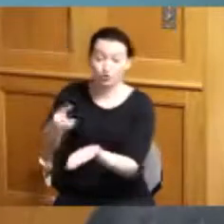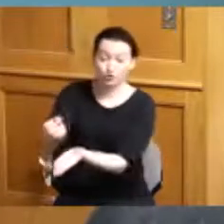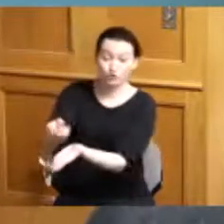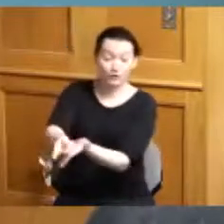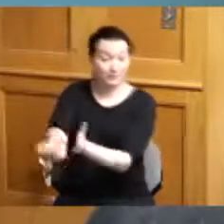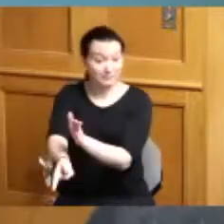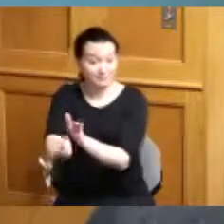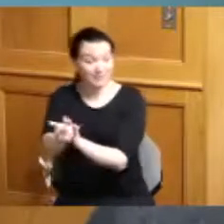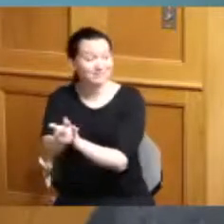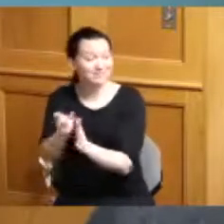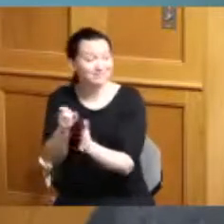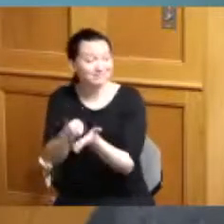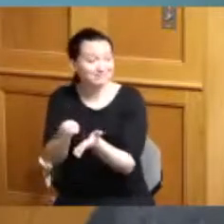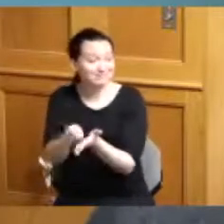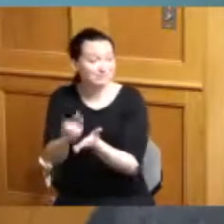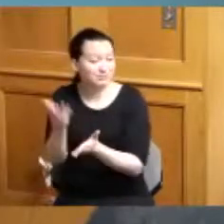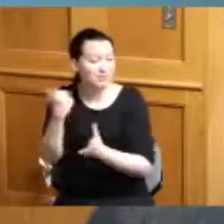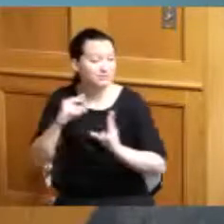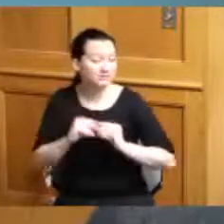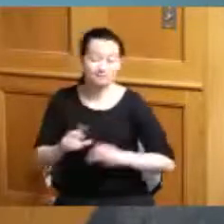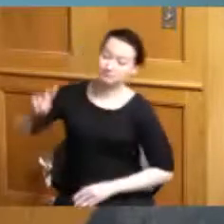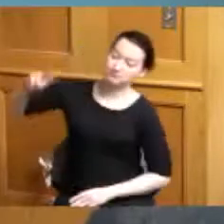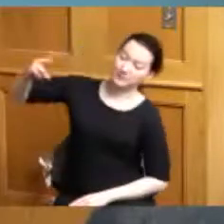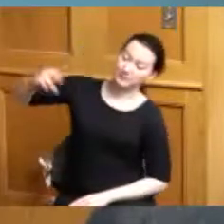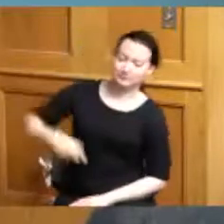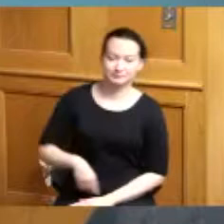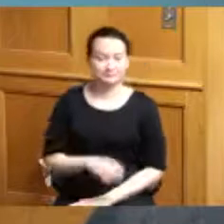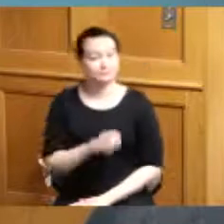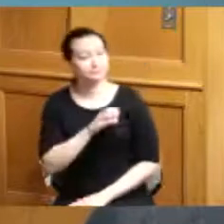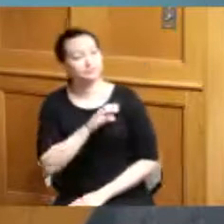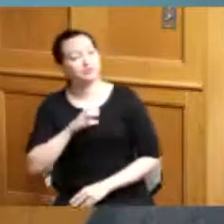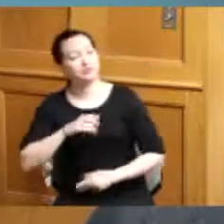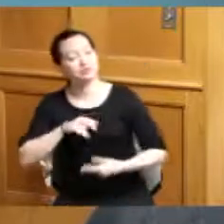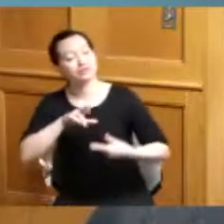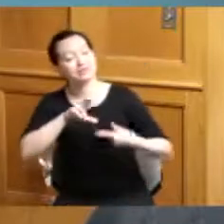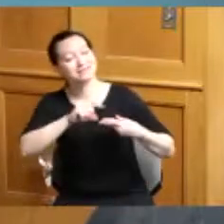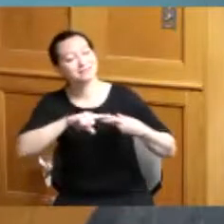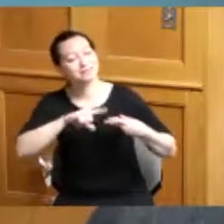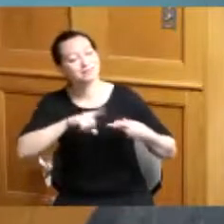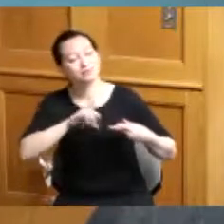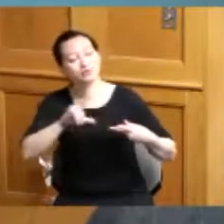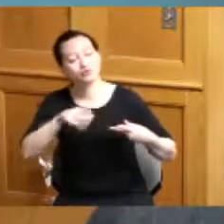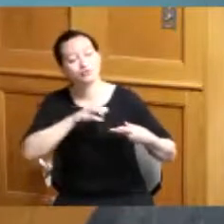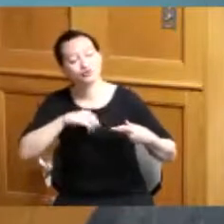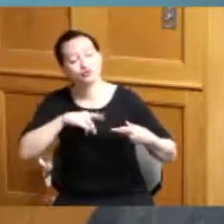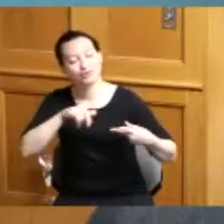the minutes of the previous session second Commissioner Reese yes Commissioner Driehaus yes